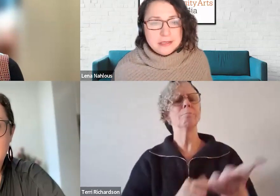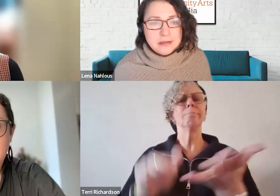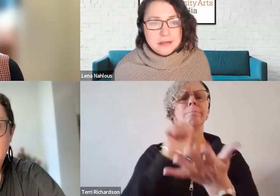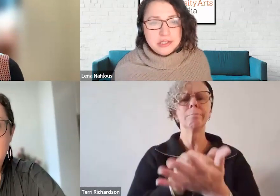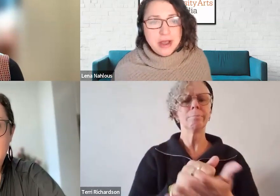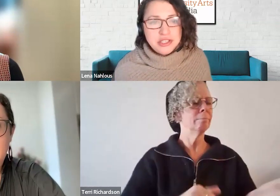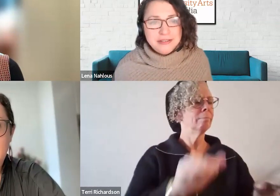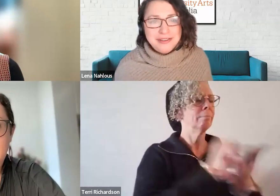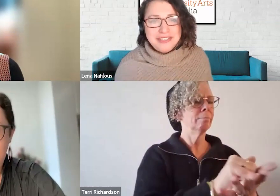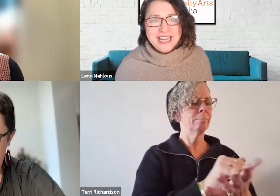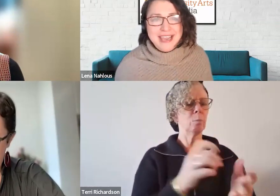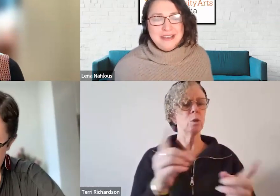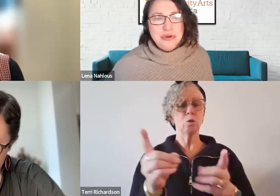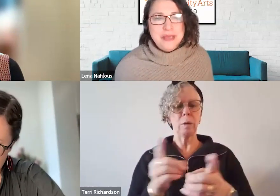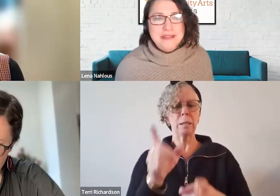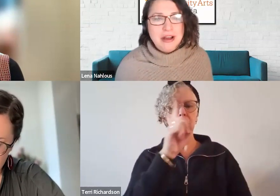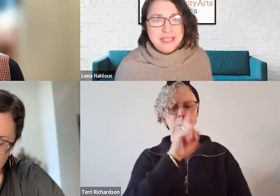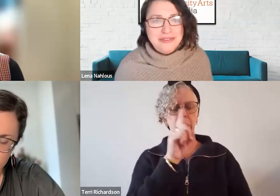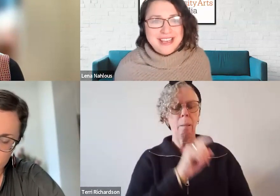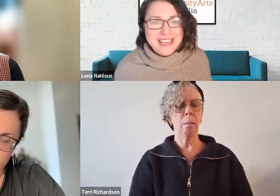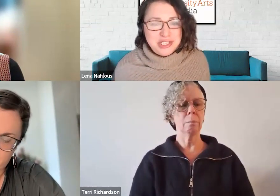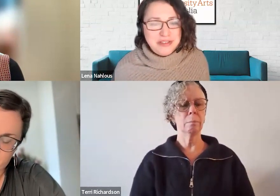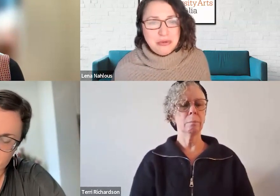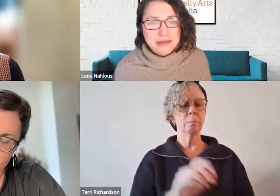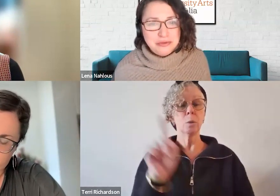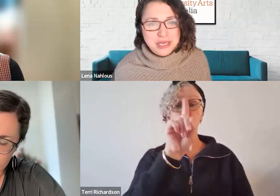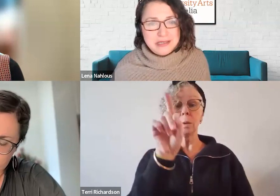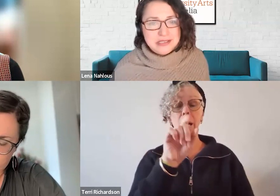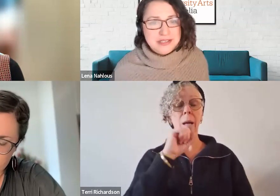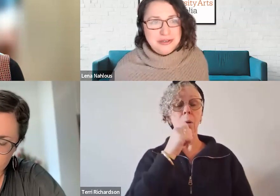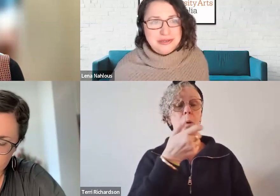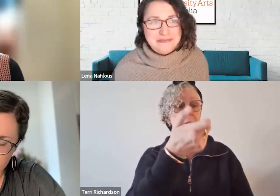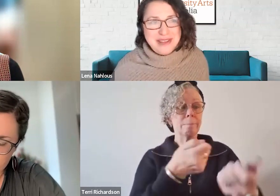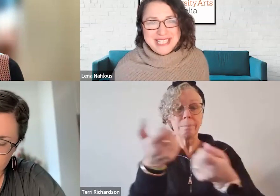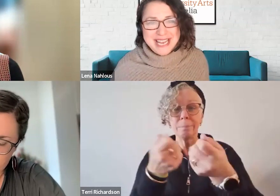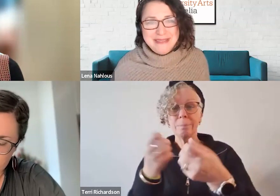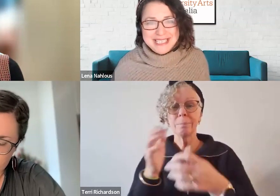The structure of today will be that I'll invite each of our wonderful guests to speak for ten minutes each.